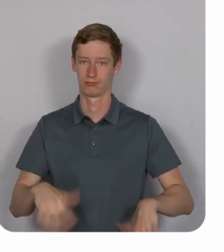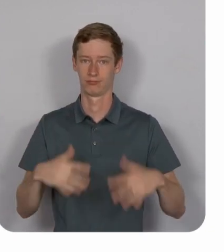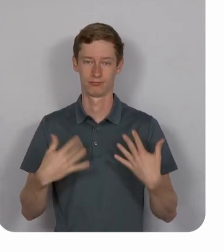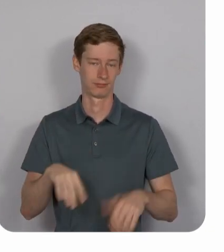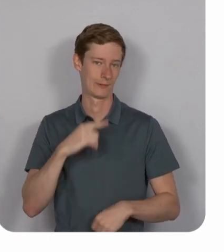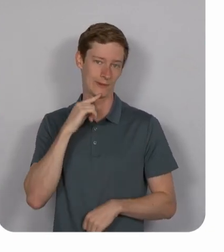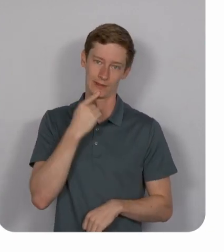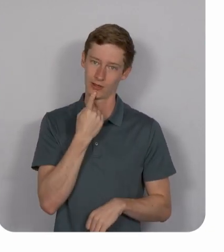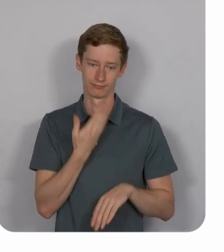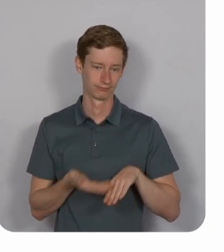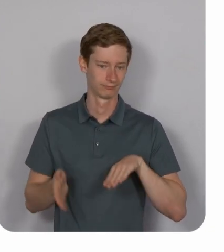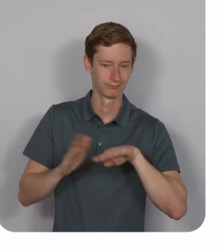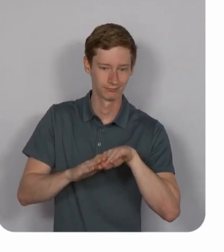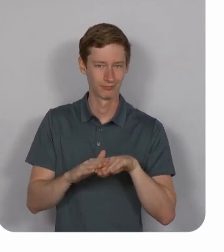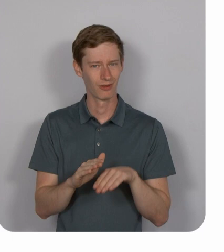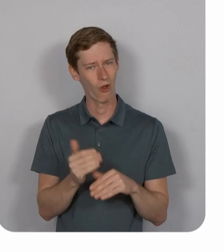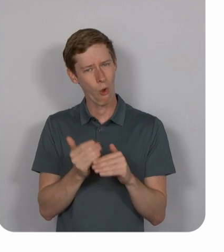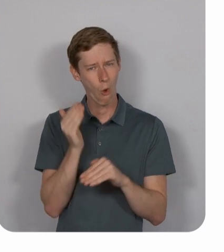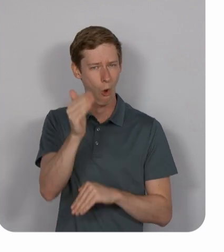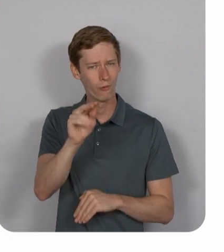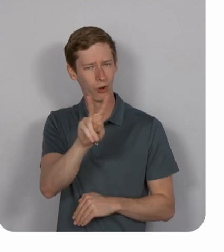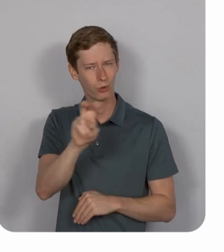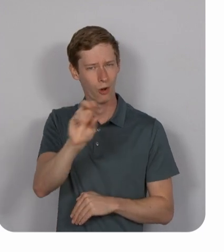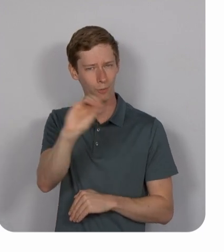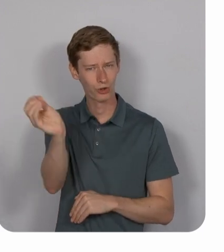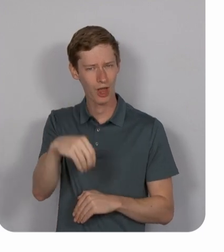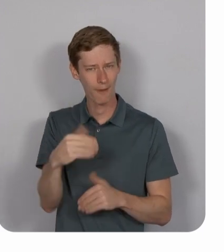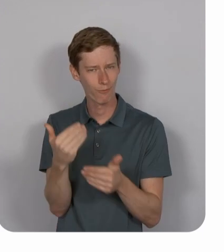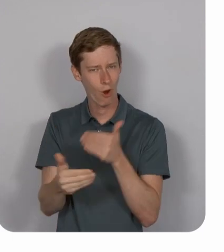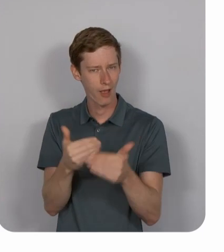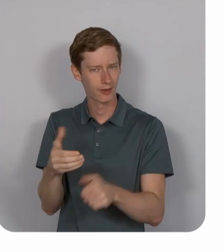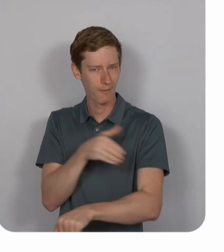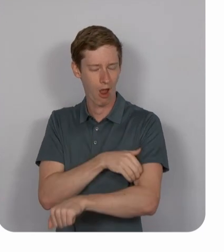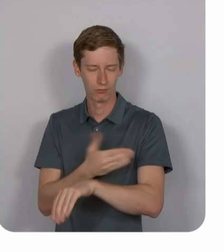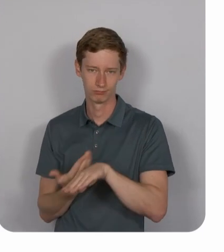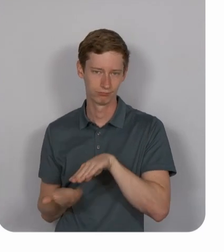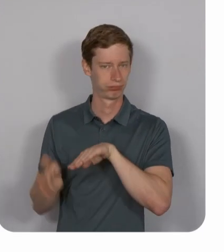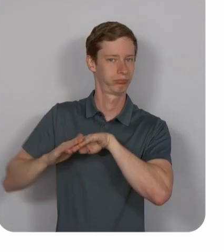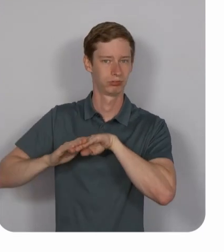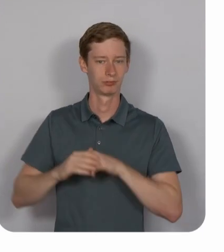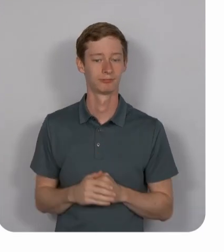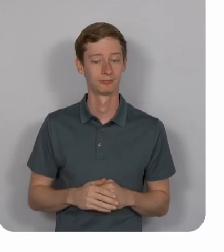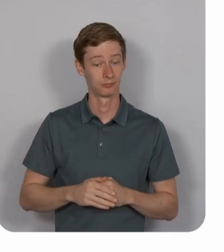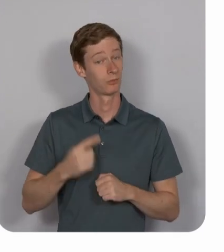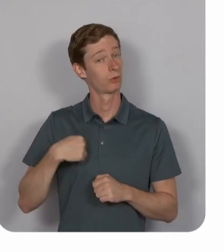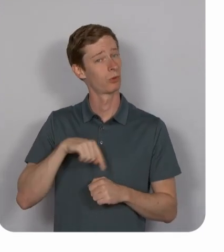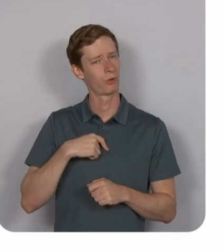more than 200% the GPU processing power. In fact, we’re revising some of our prior guidance.